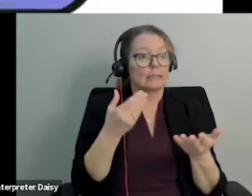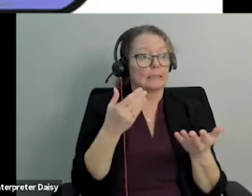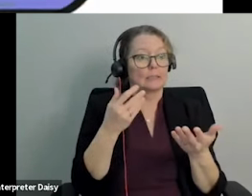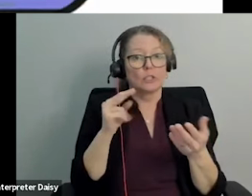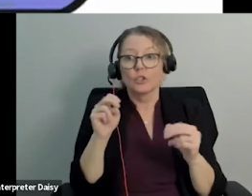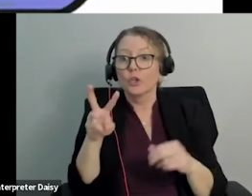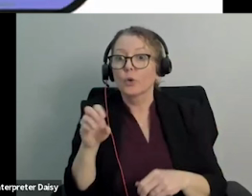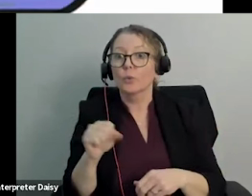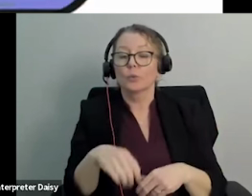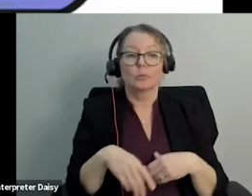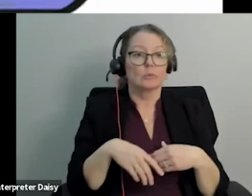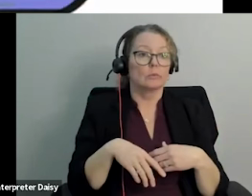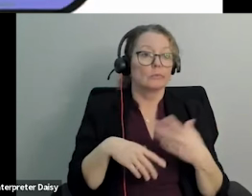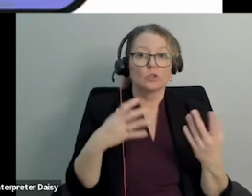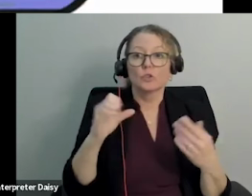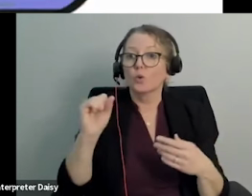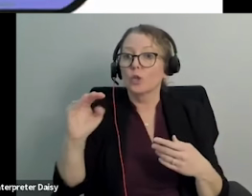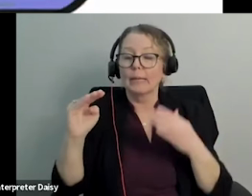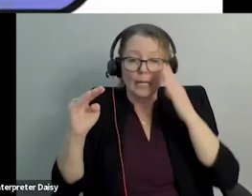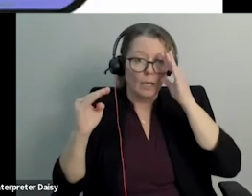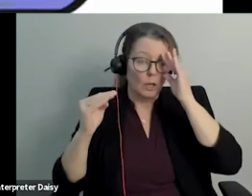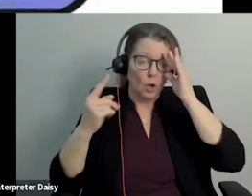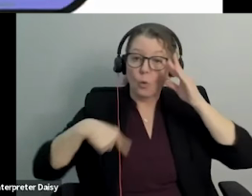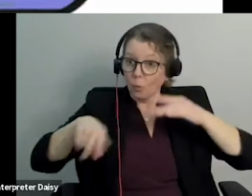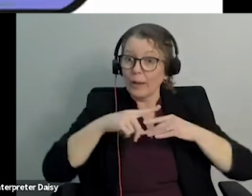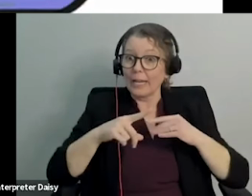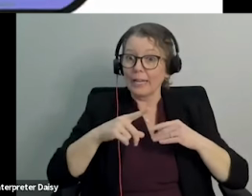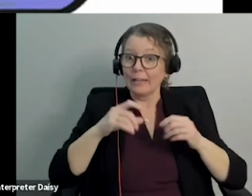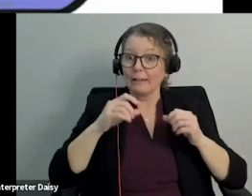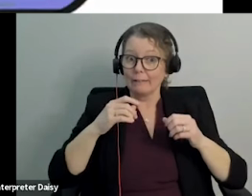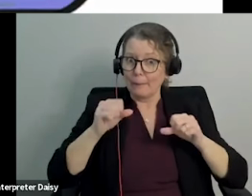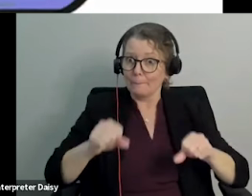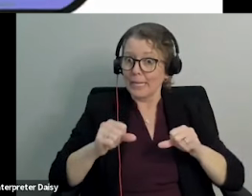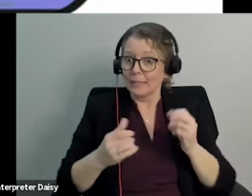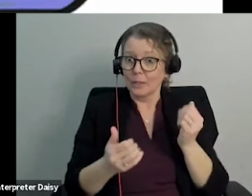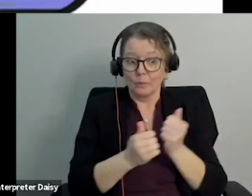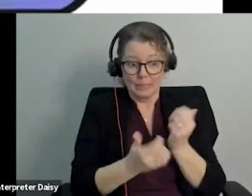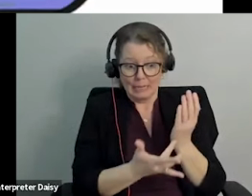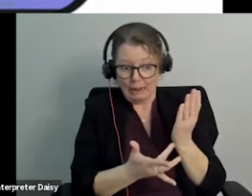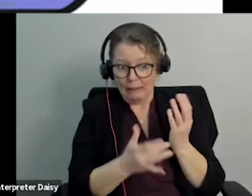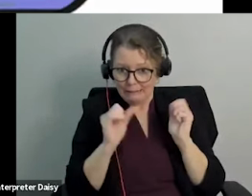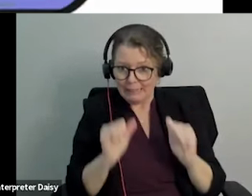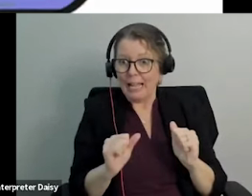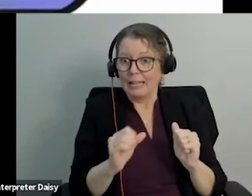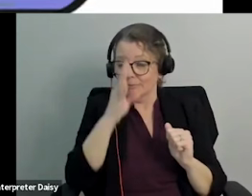And we have the ability with technology to create not just something that works for them but really works for all.